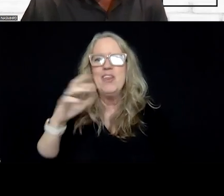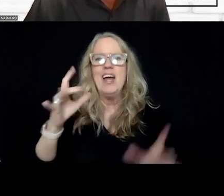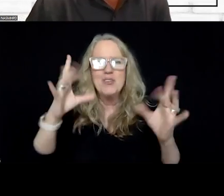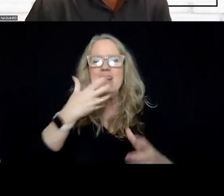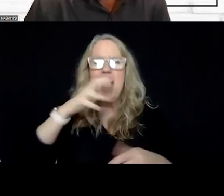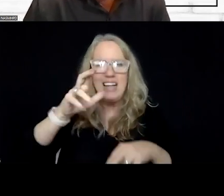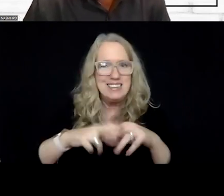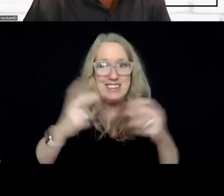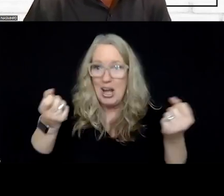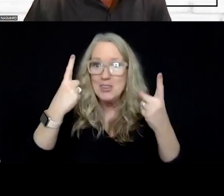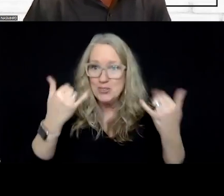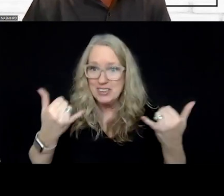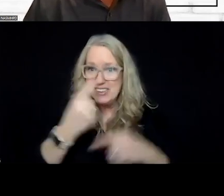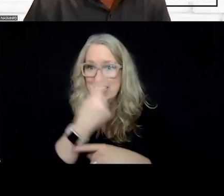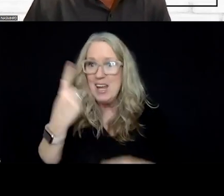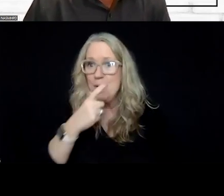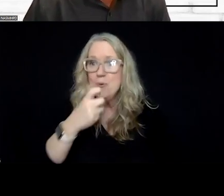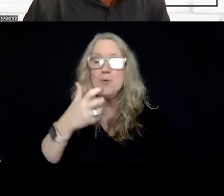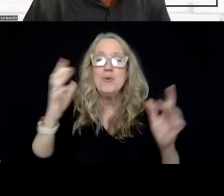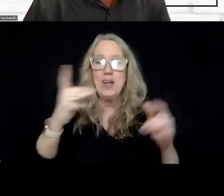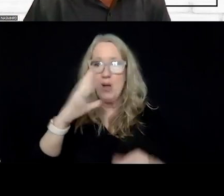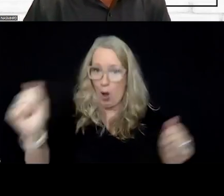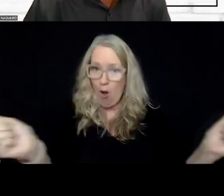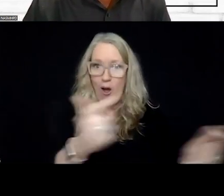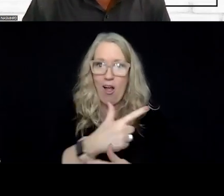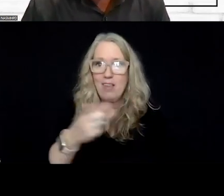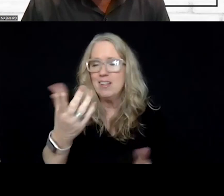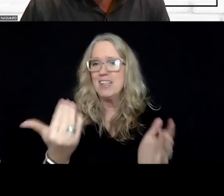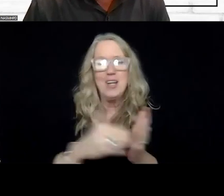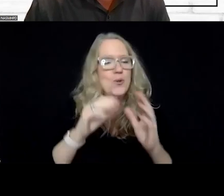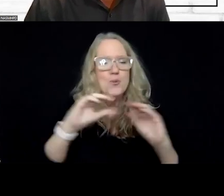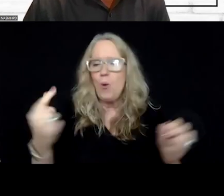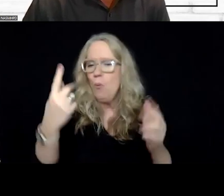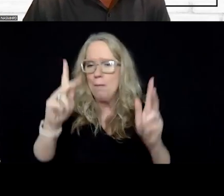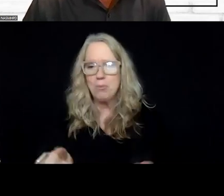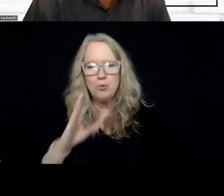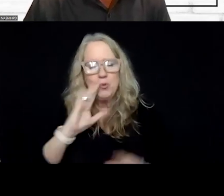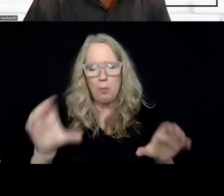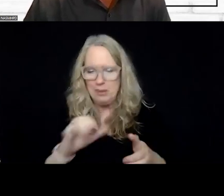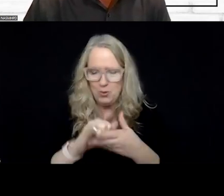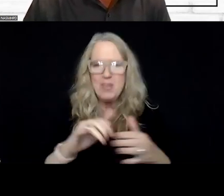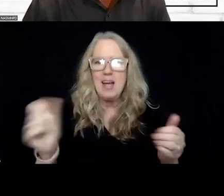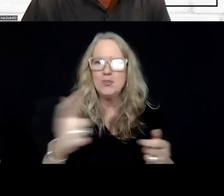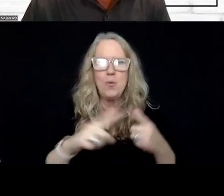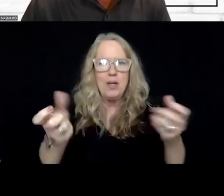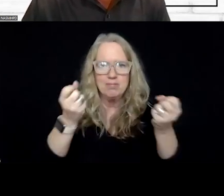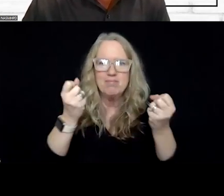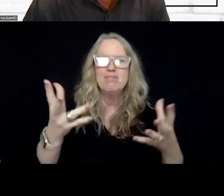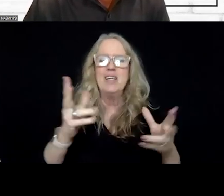HOT SEAT TODAY. WE DON'T HAVE A PERSON THAT IS GOING TO DO THAT, BUT WE HAVE A TREMENDOUS THANKS IT FOR EACH AND EVERY ONE OF YOU